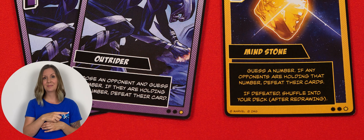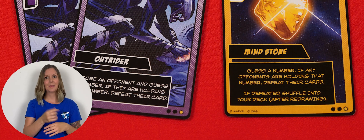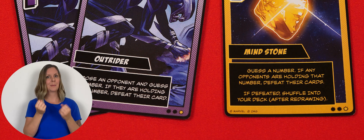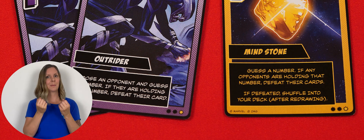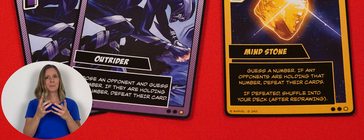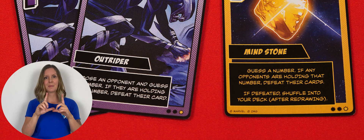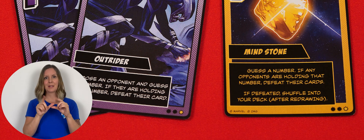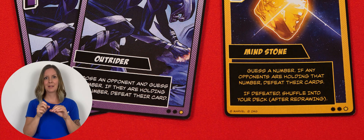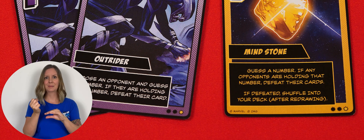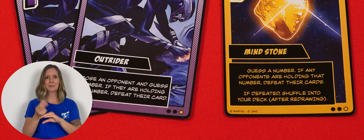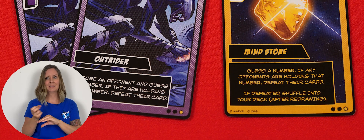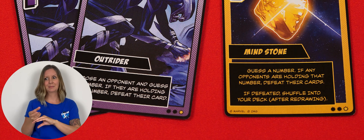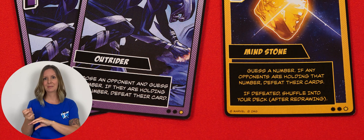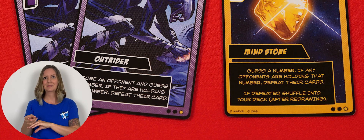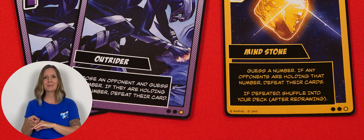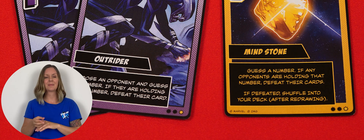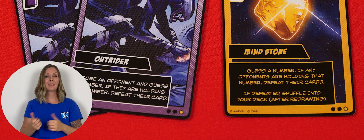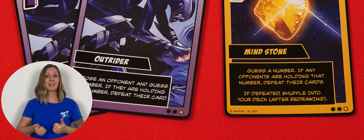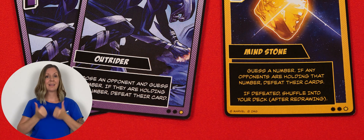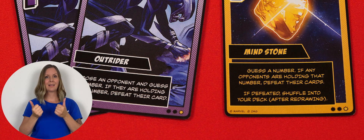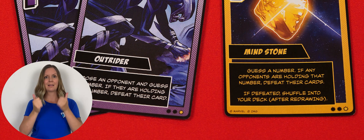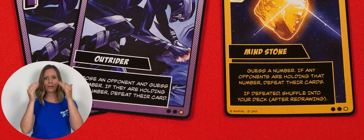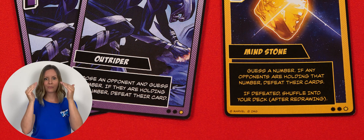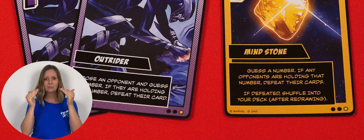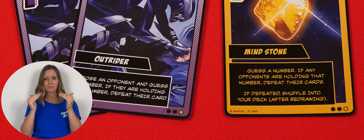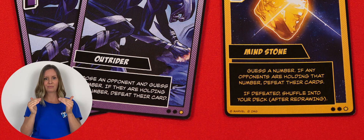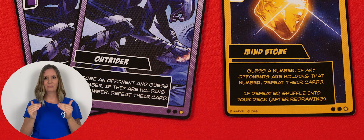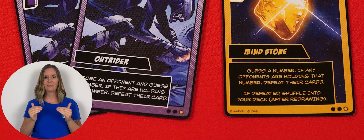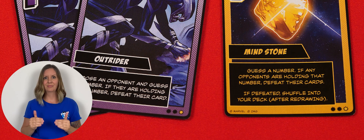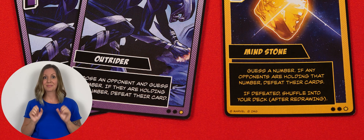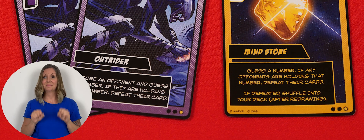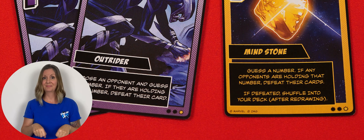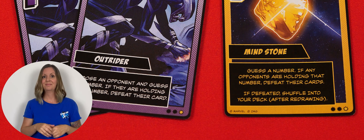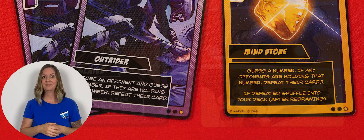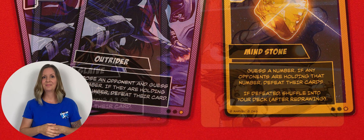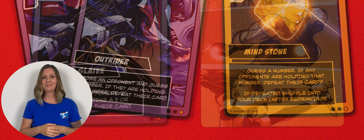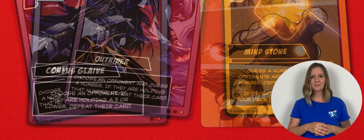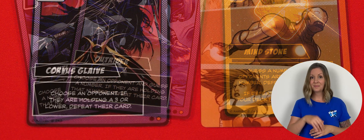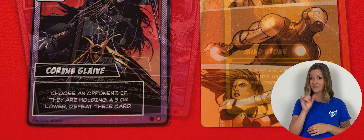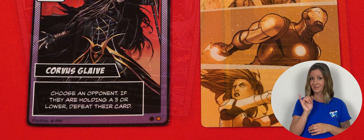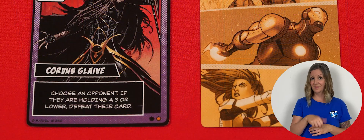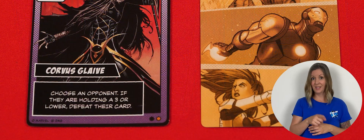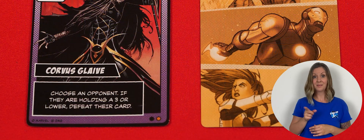with the Mind Stone, several cards and life points could be lost at once. Moving on, let’s